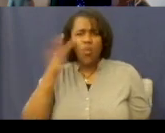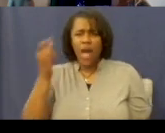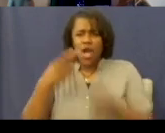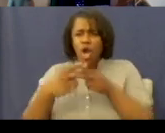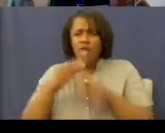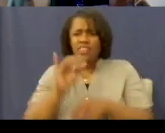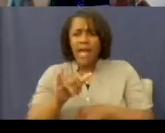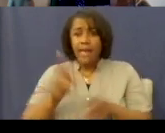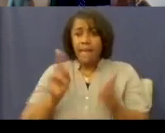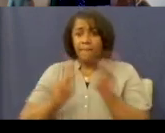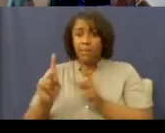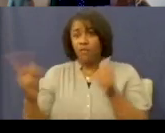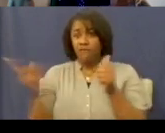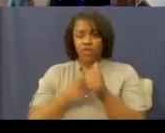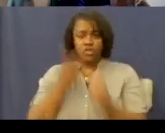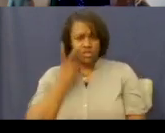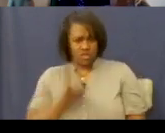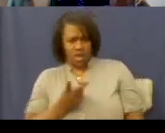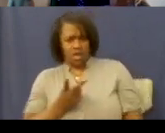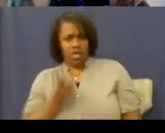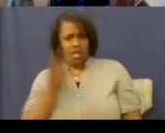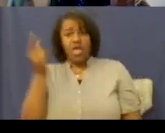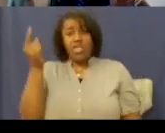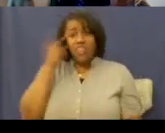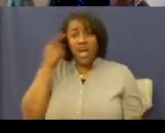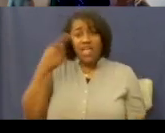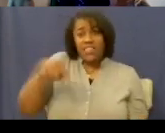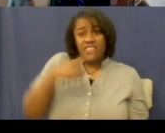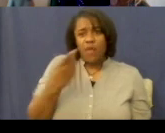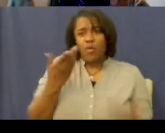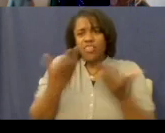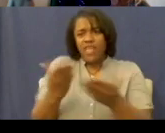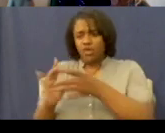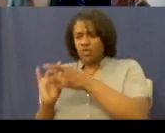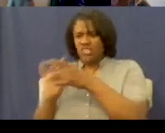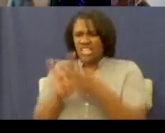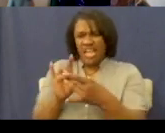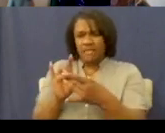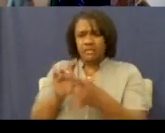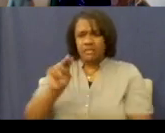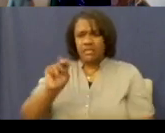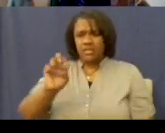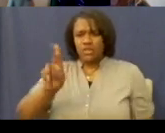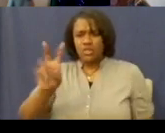thought they were there to glue the nerve cells together in the brain.